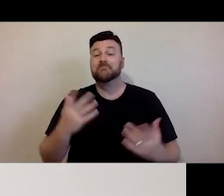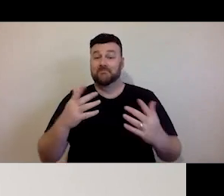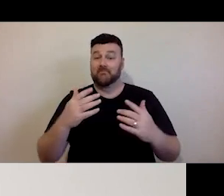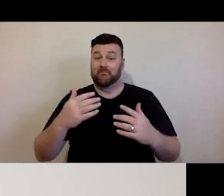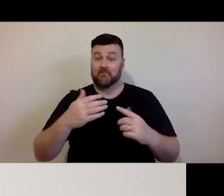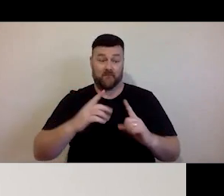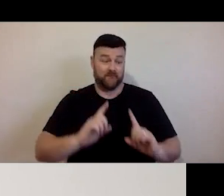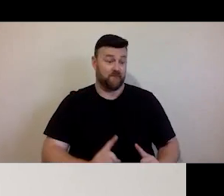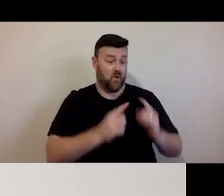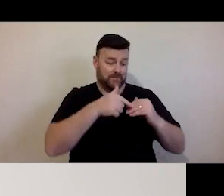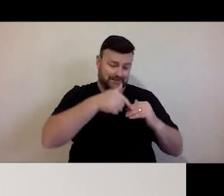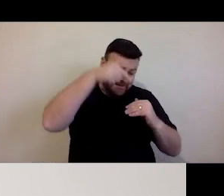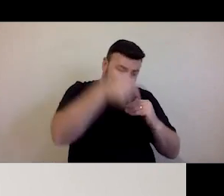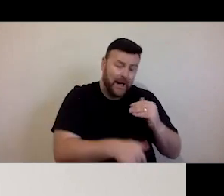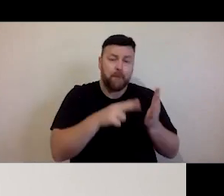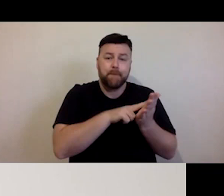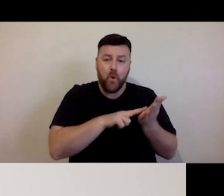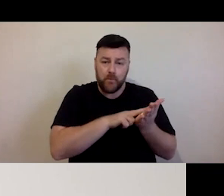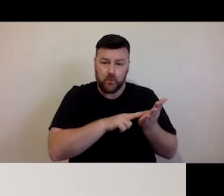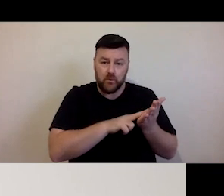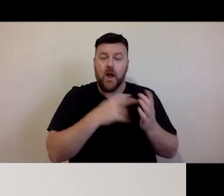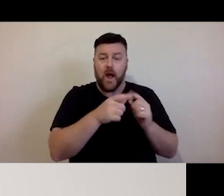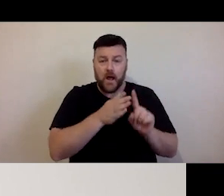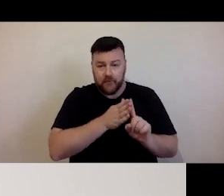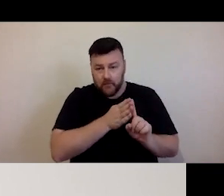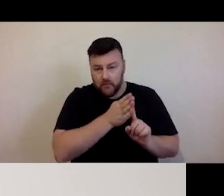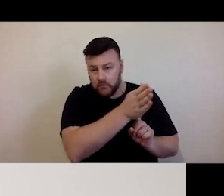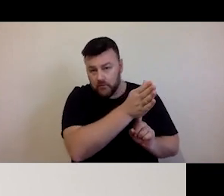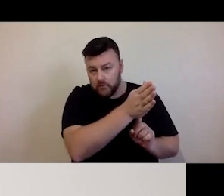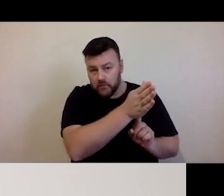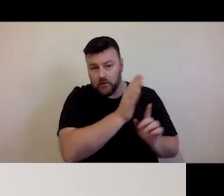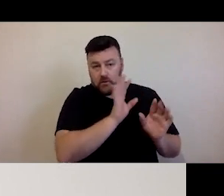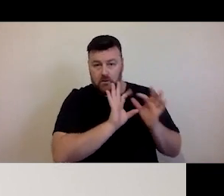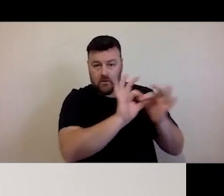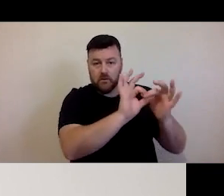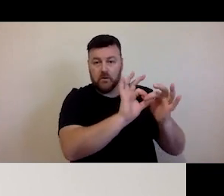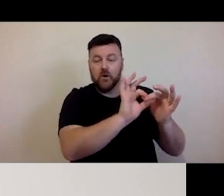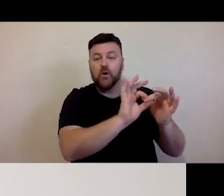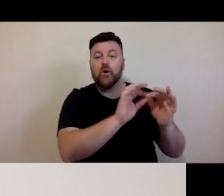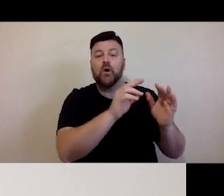circle, there's a single track that goes to the blue circle. From the